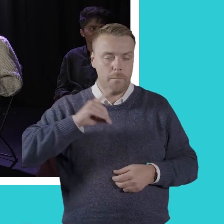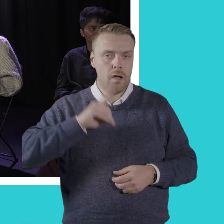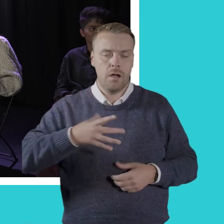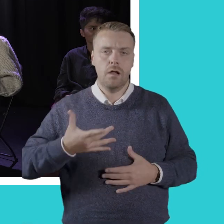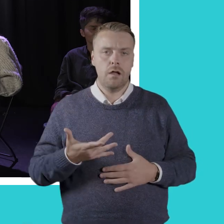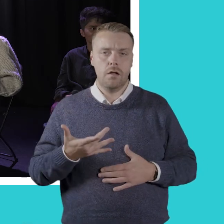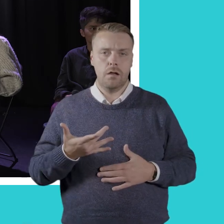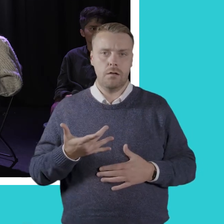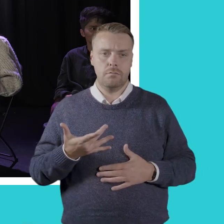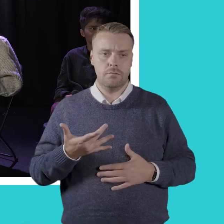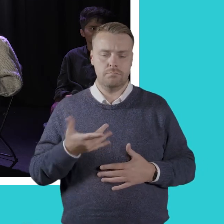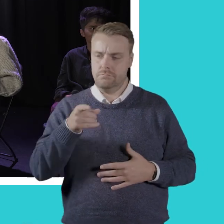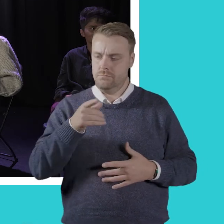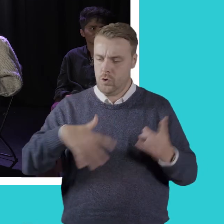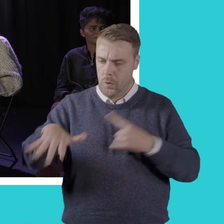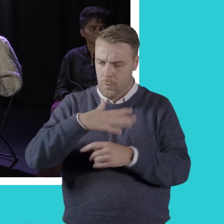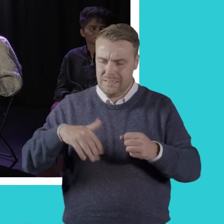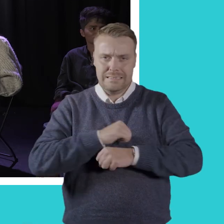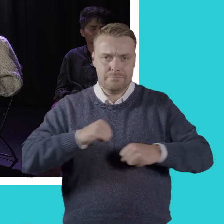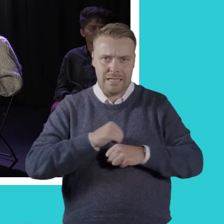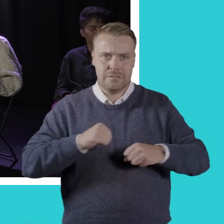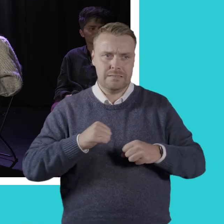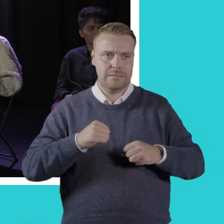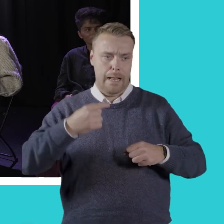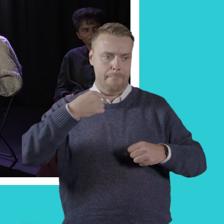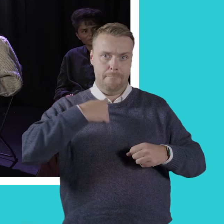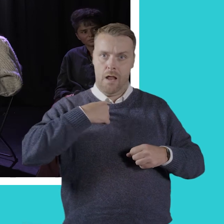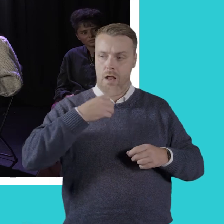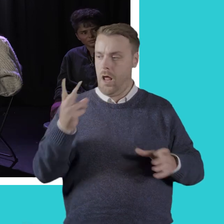in all those three spaces I guess all my other communities feel like they need to tolerate